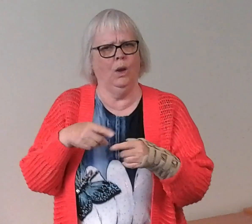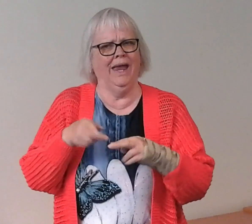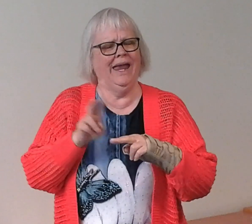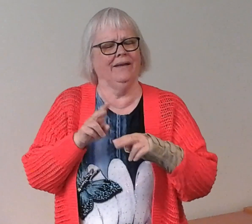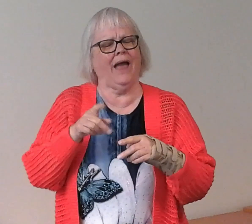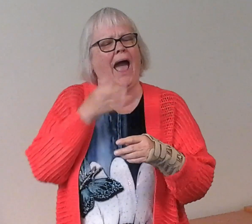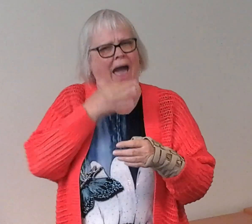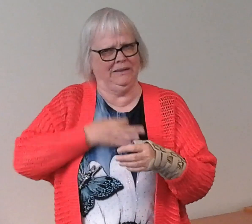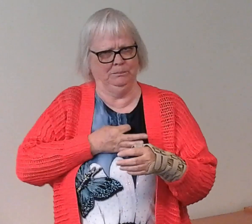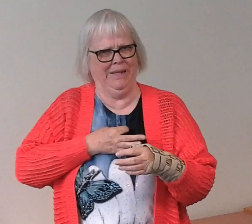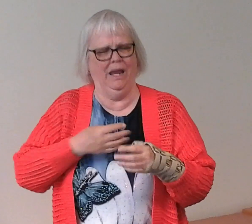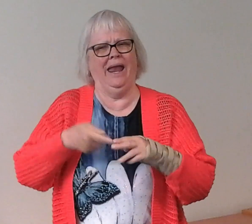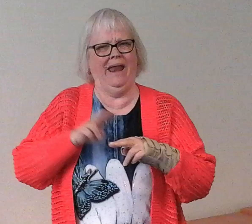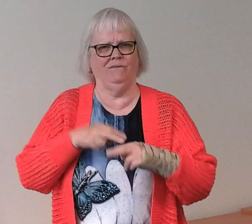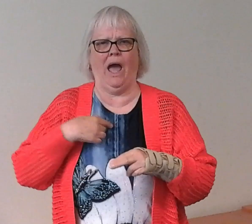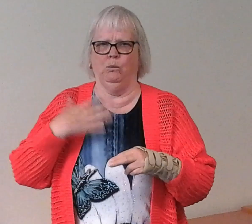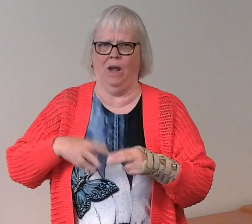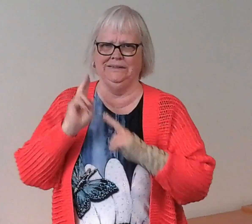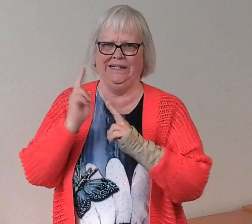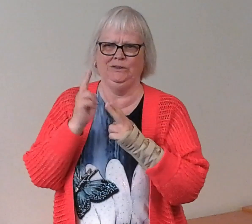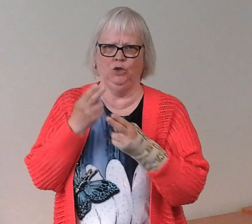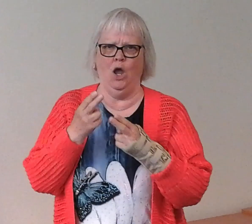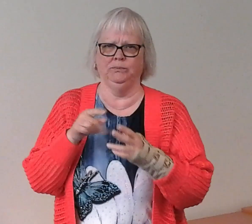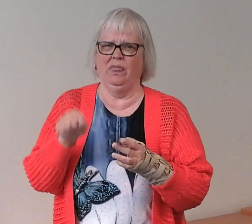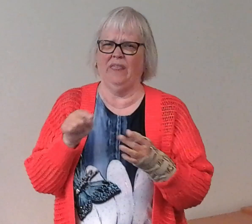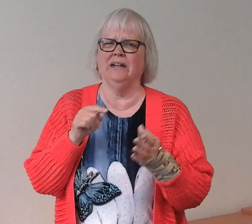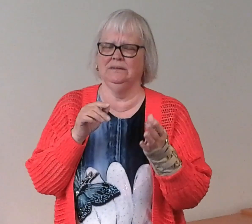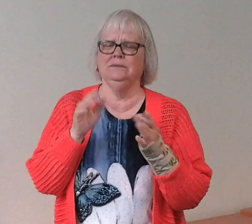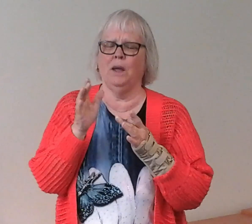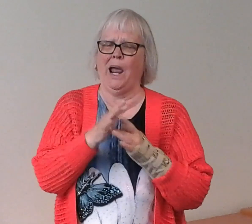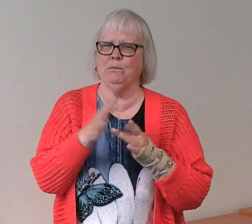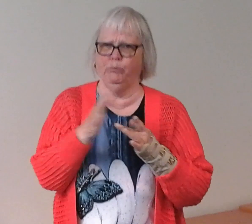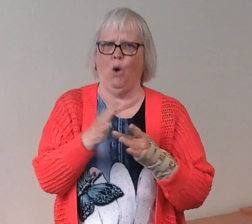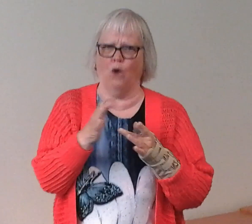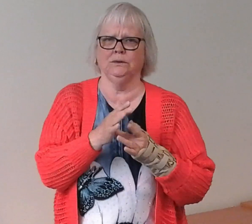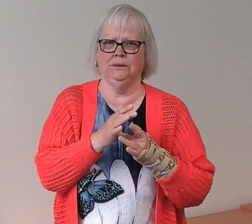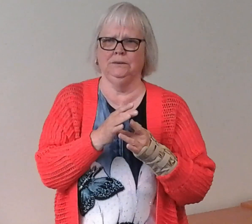the text message. And if you're asking me if I want an interpreter that's really